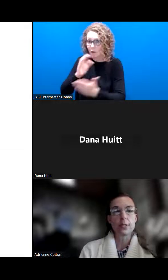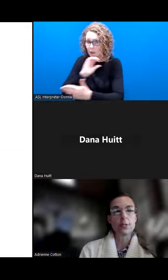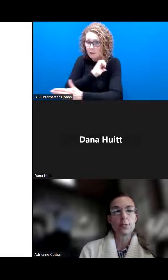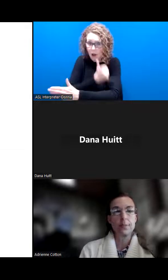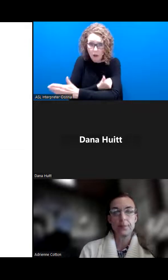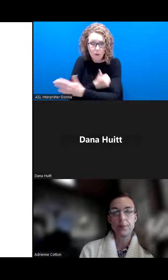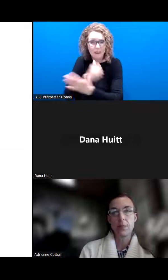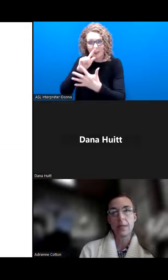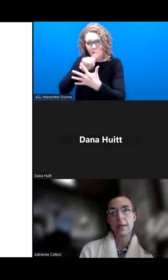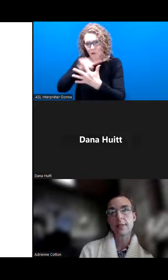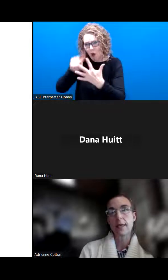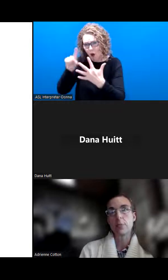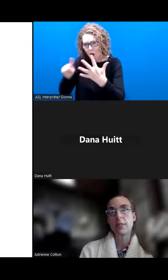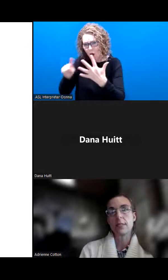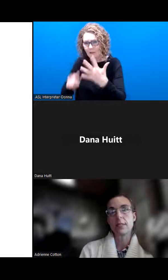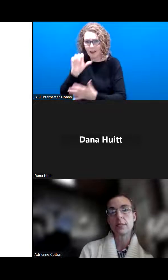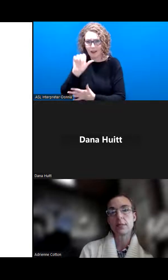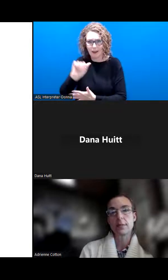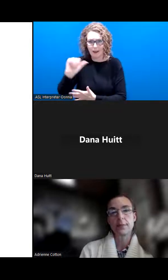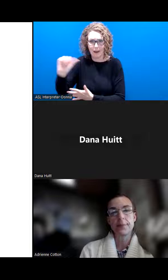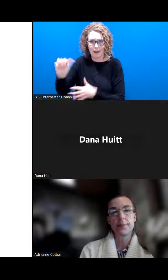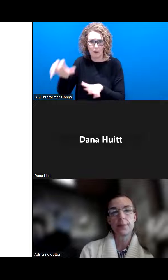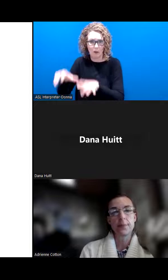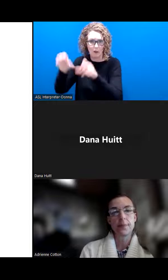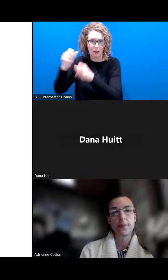, especially when I sustained my spinal